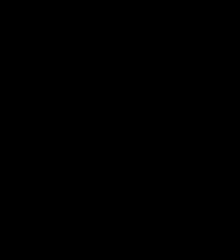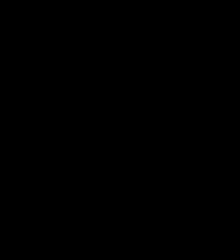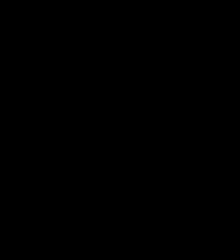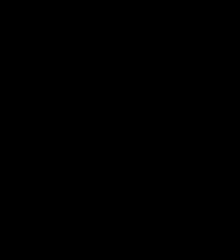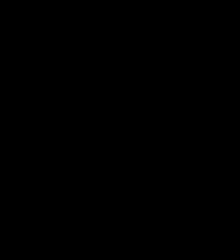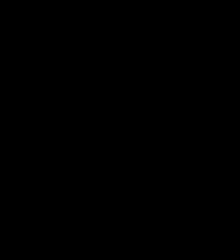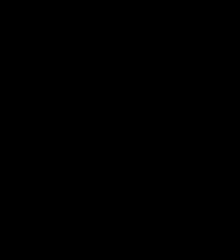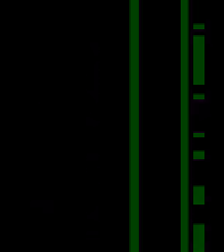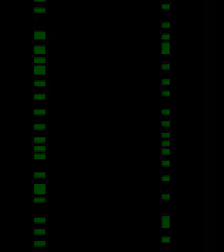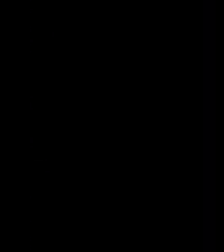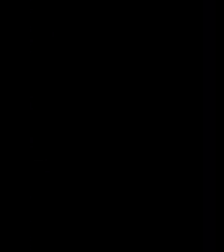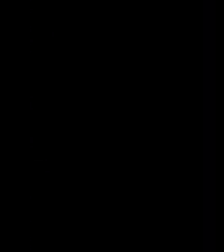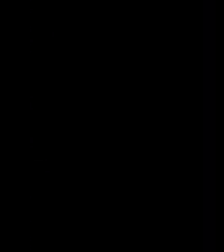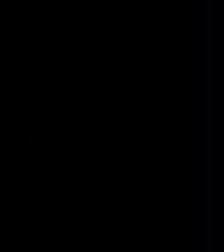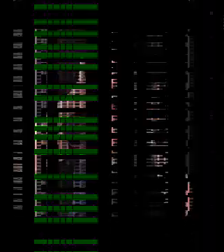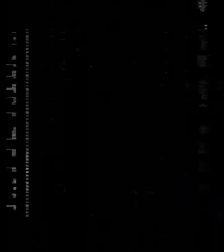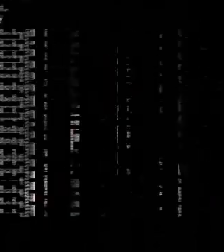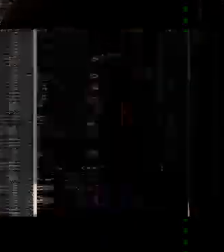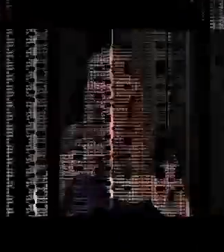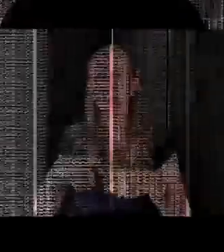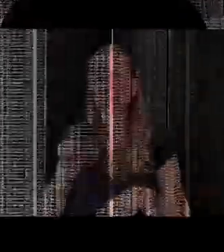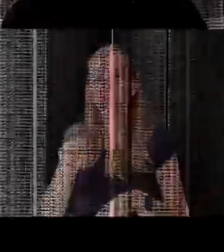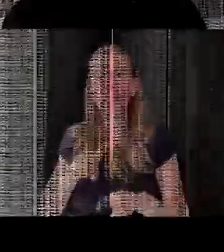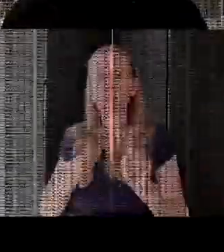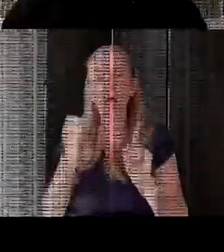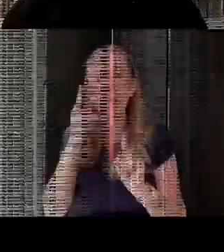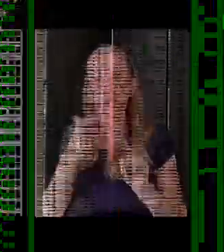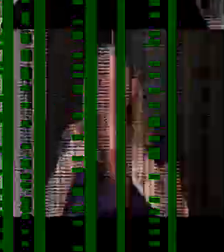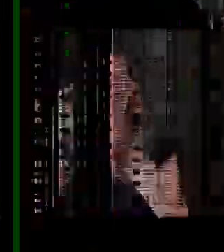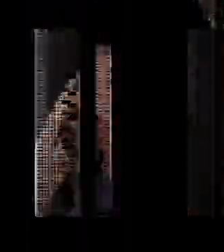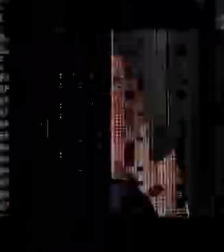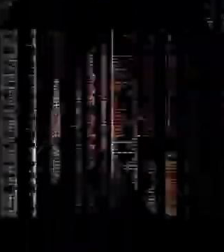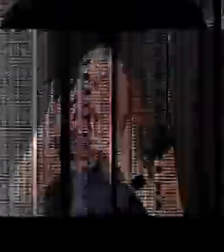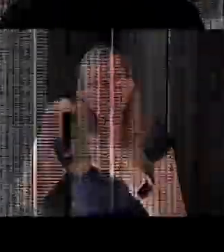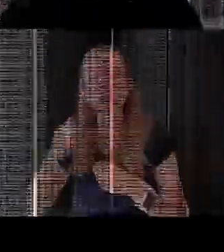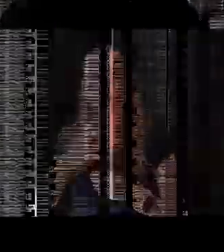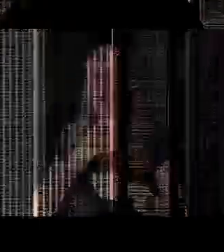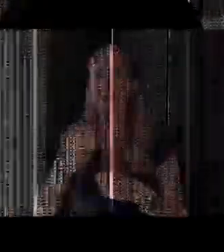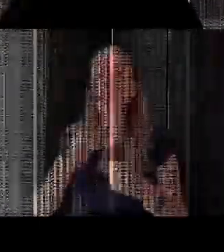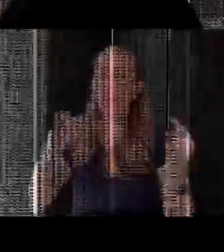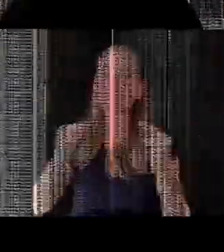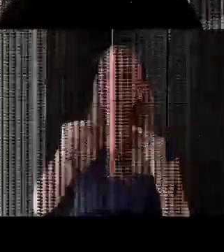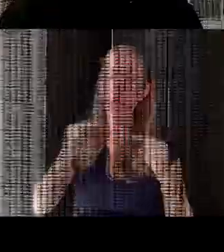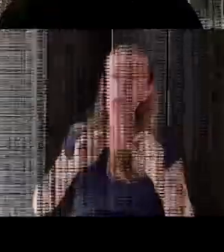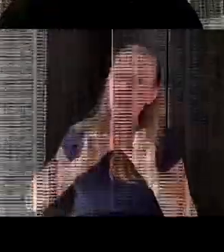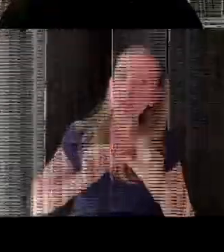brain fog is a problem. But if you have brain fog and chronic pain, it makes everything so